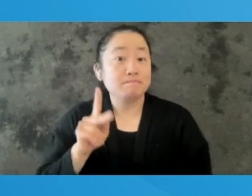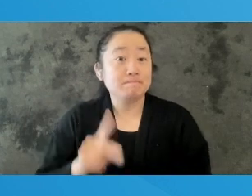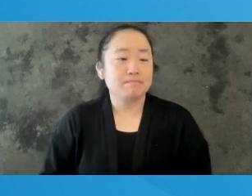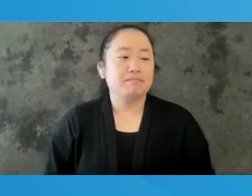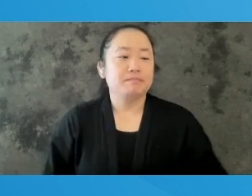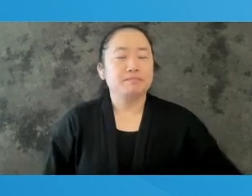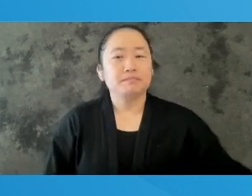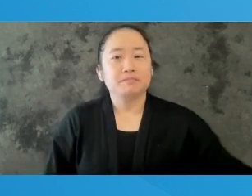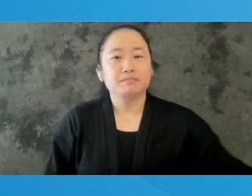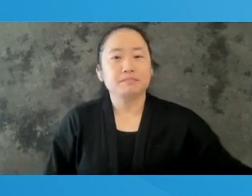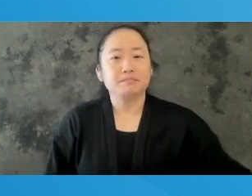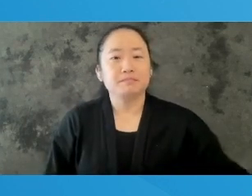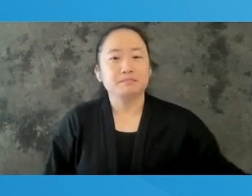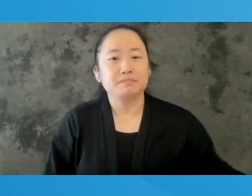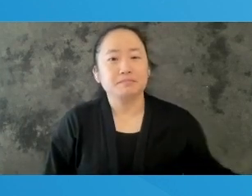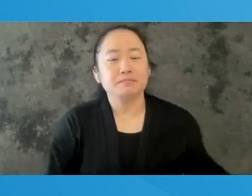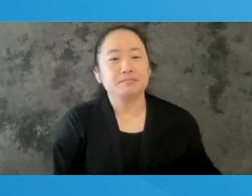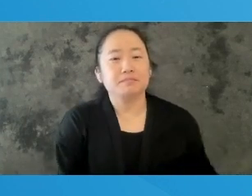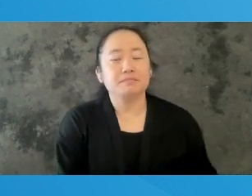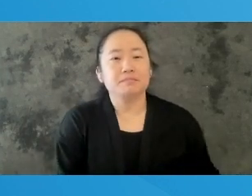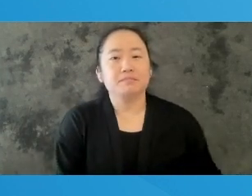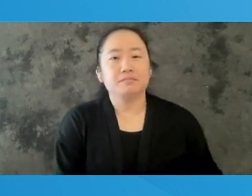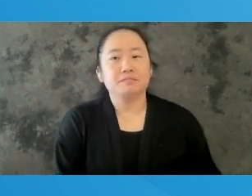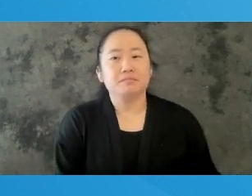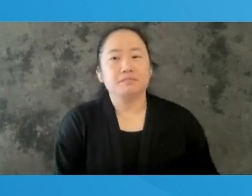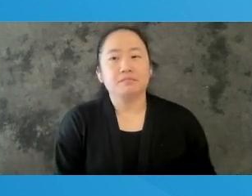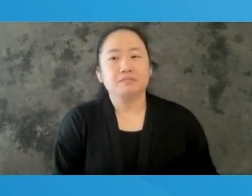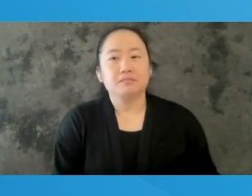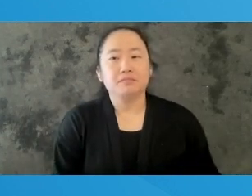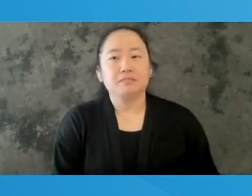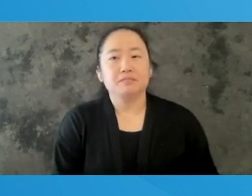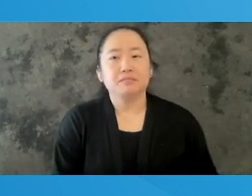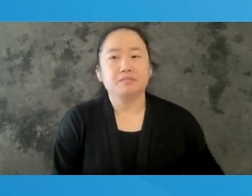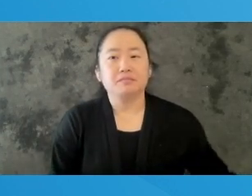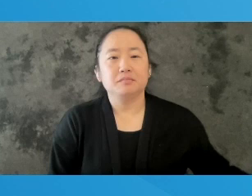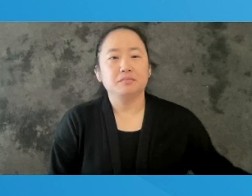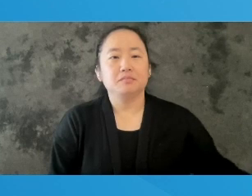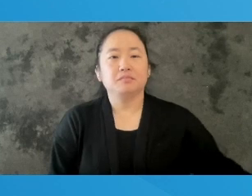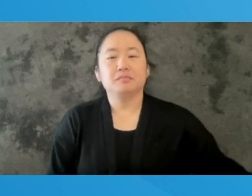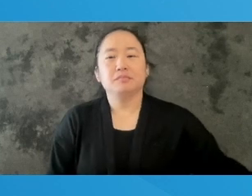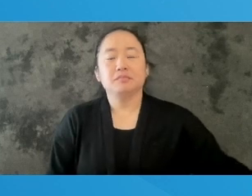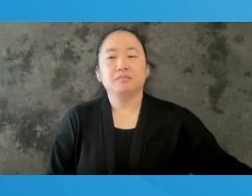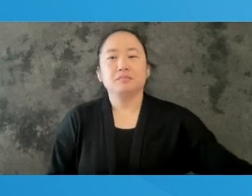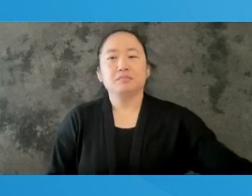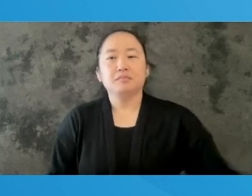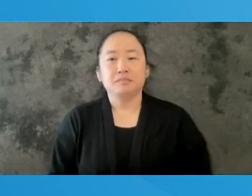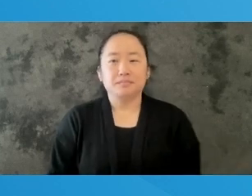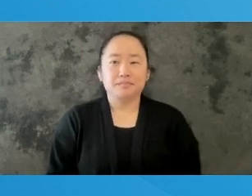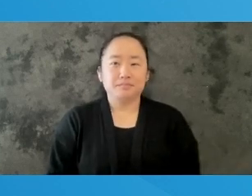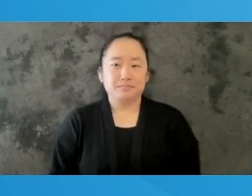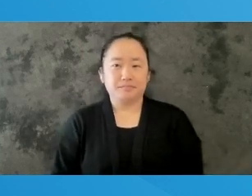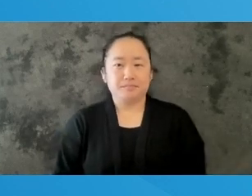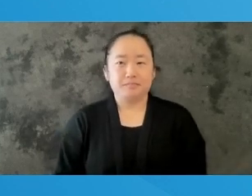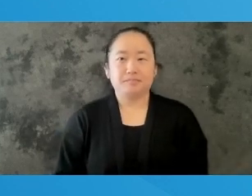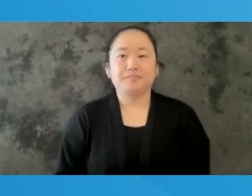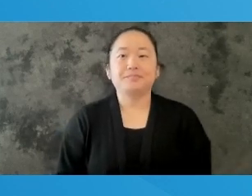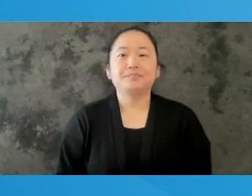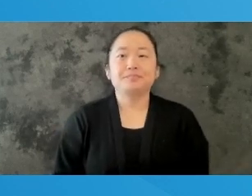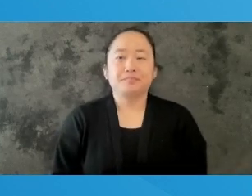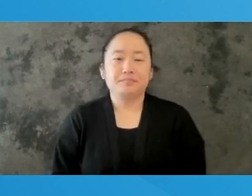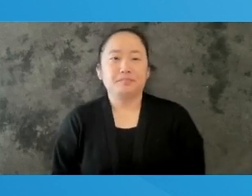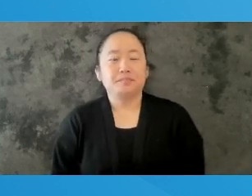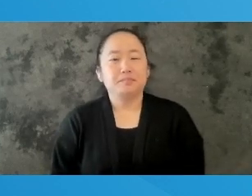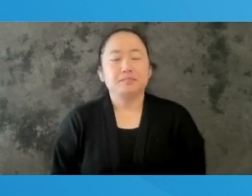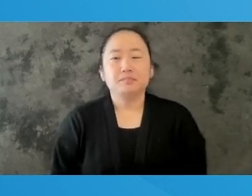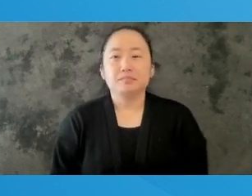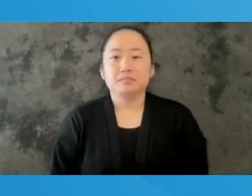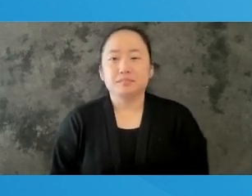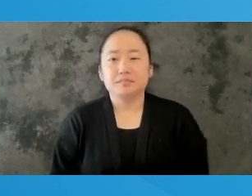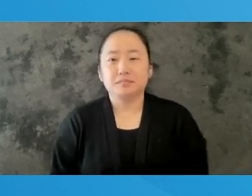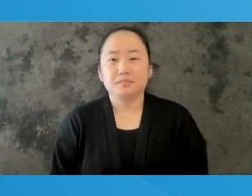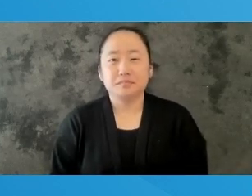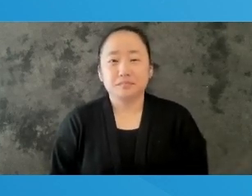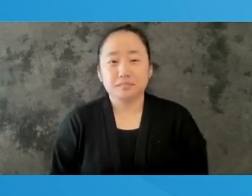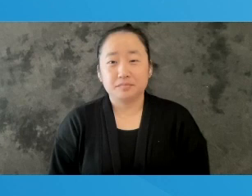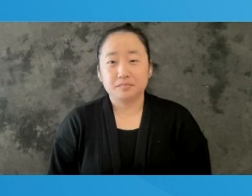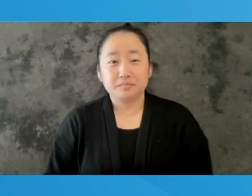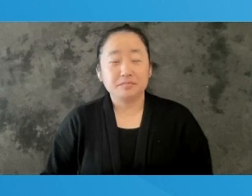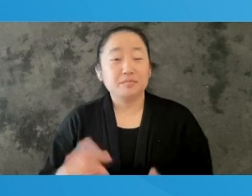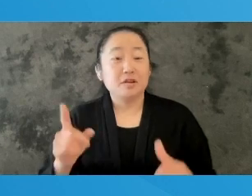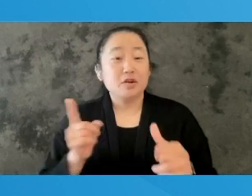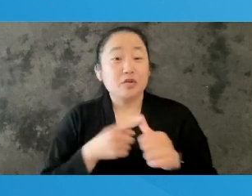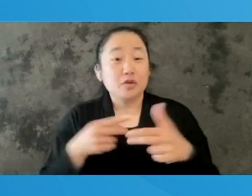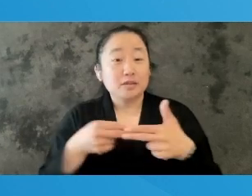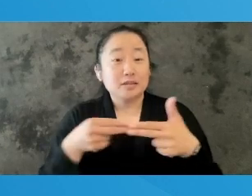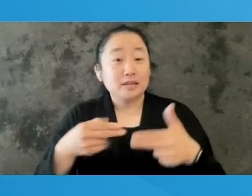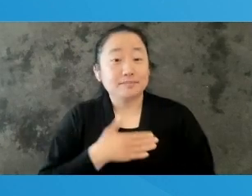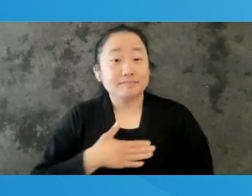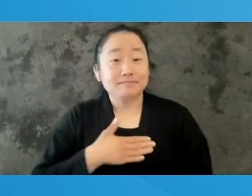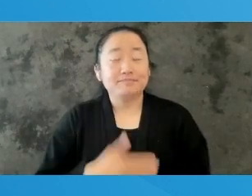And will we be able to get our first slide, please?